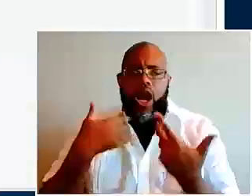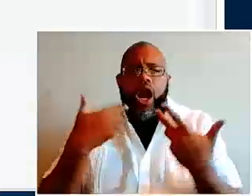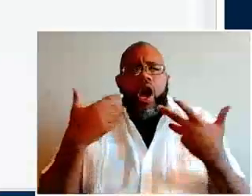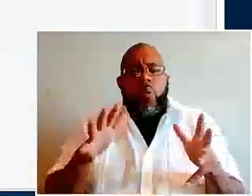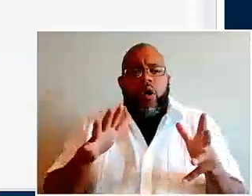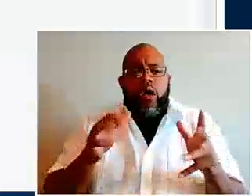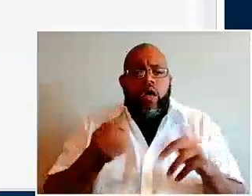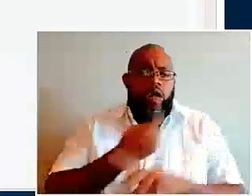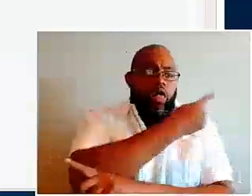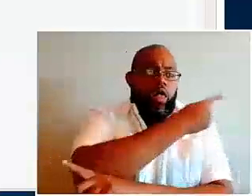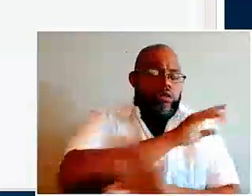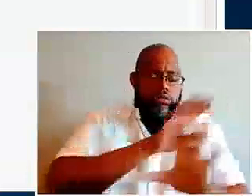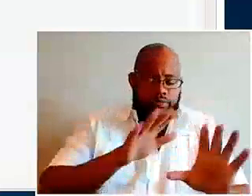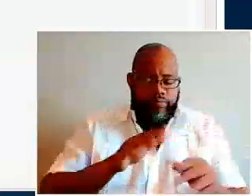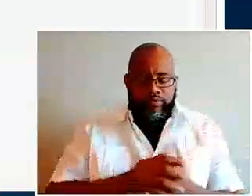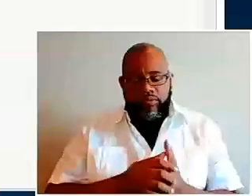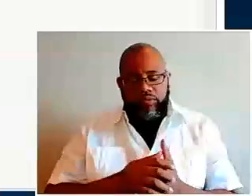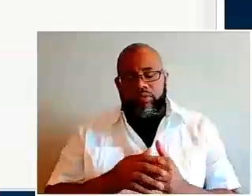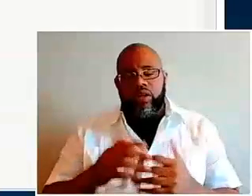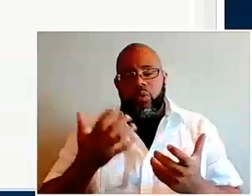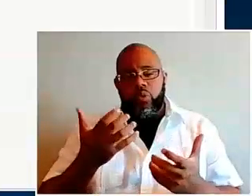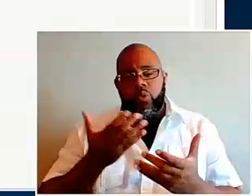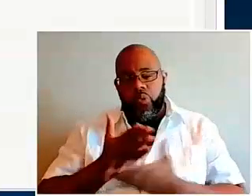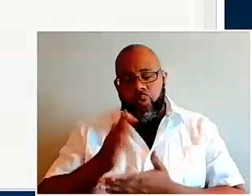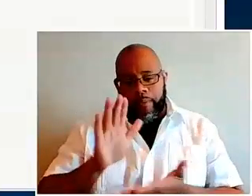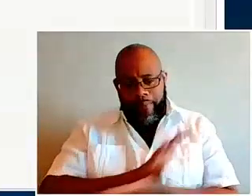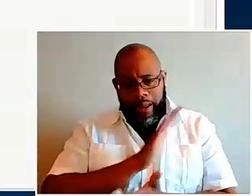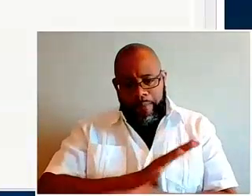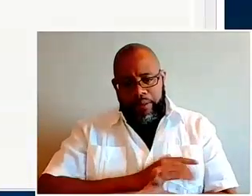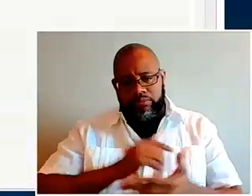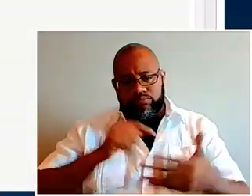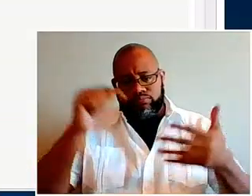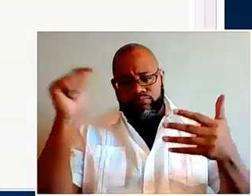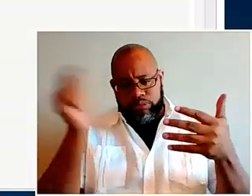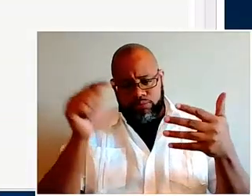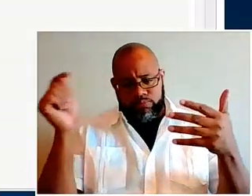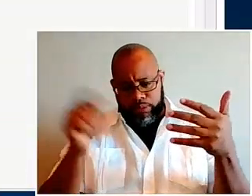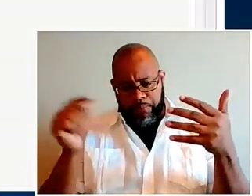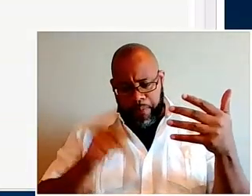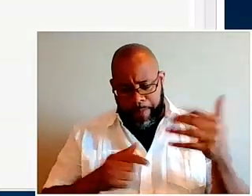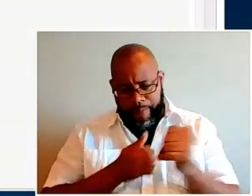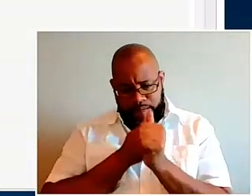and walk you through the paper at all. We're going to go through the paper exactly as it's presented here for you.